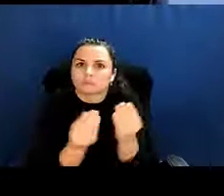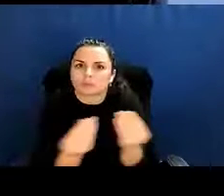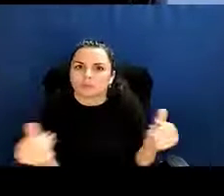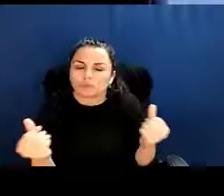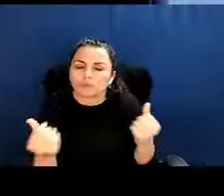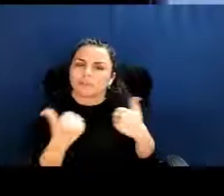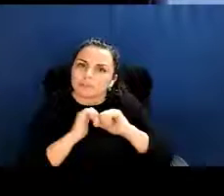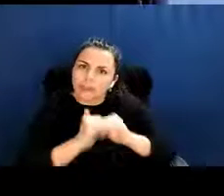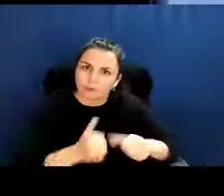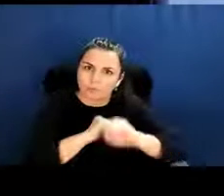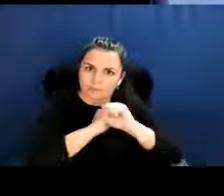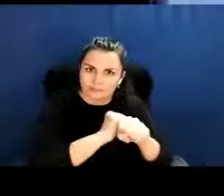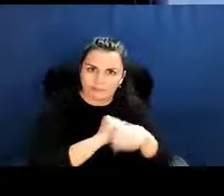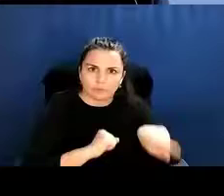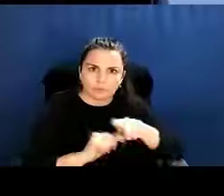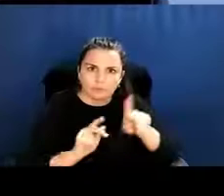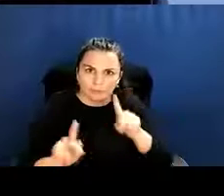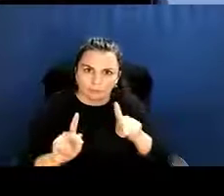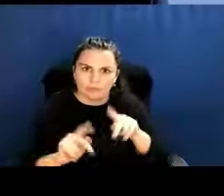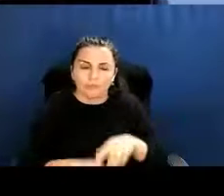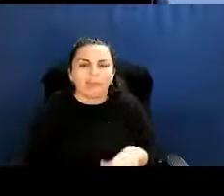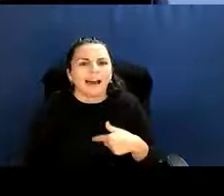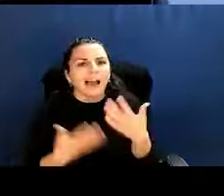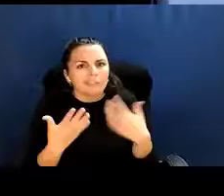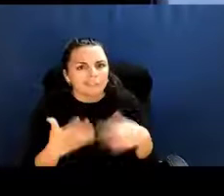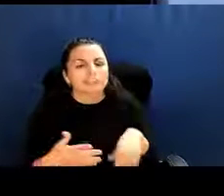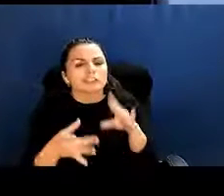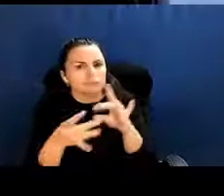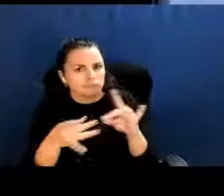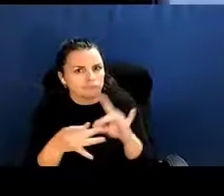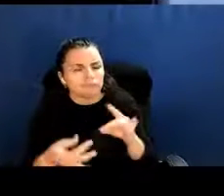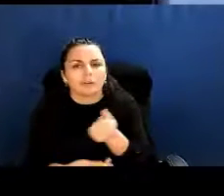And I've touched on various types of vulnerabilities throughout this presentation,